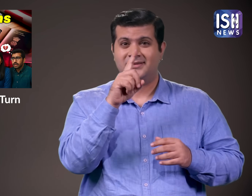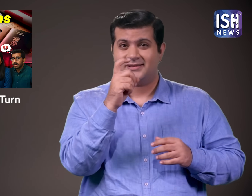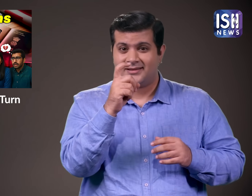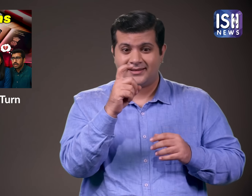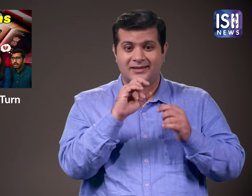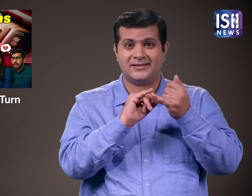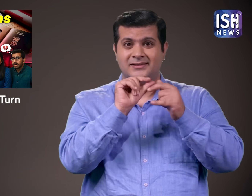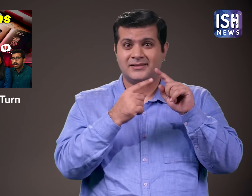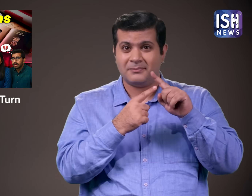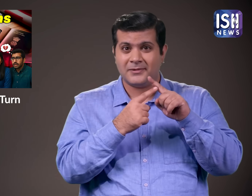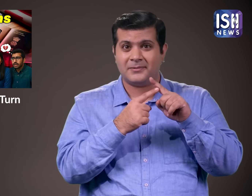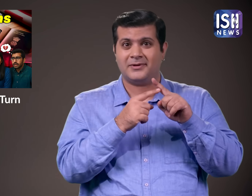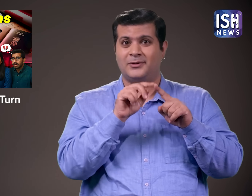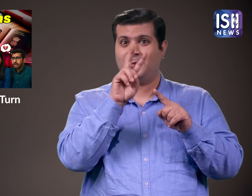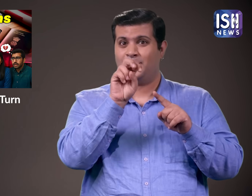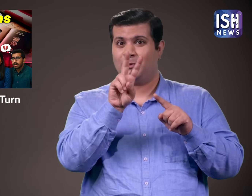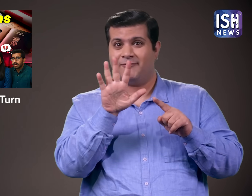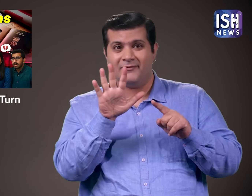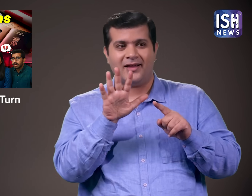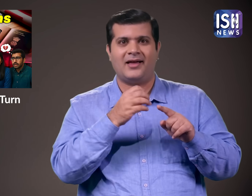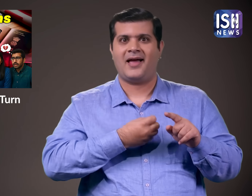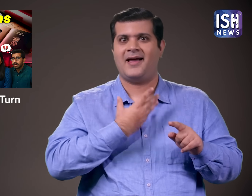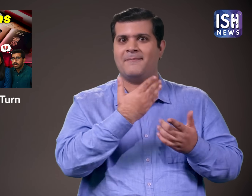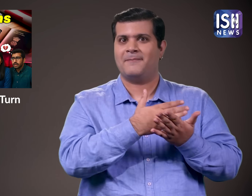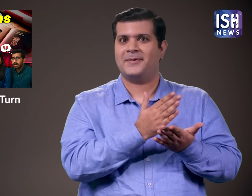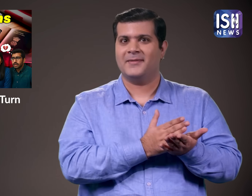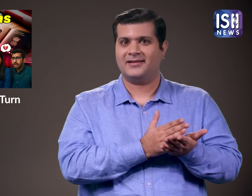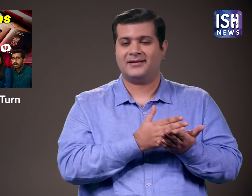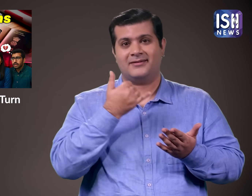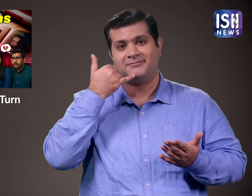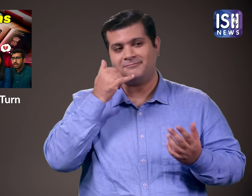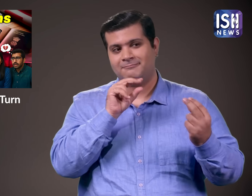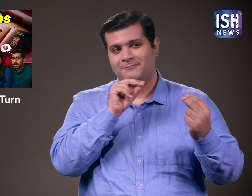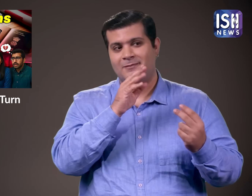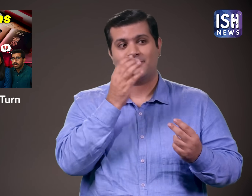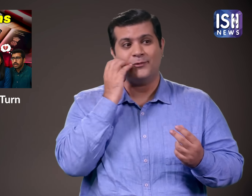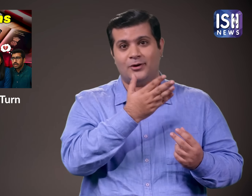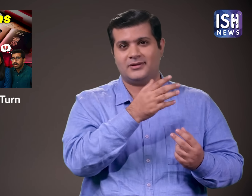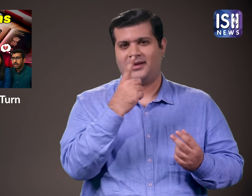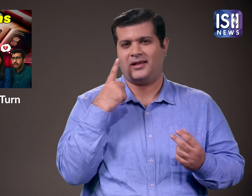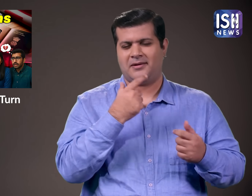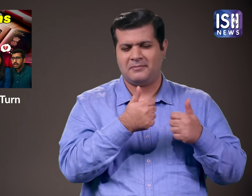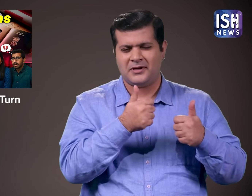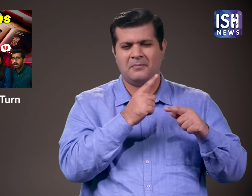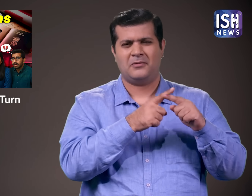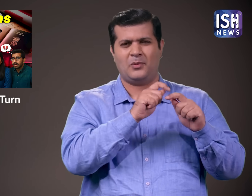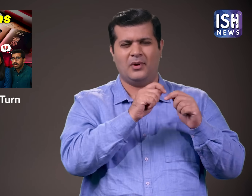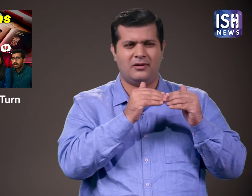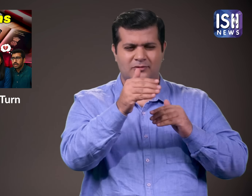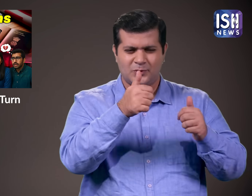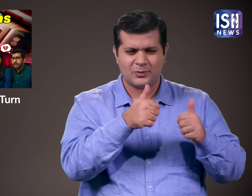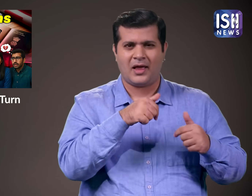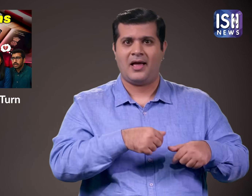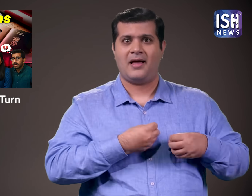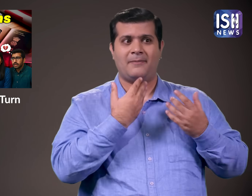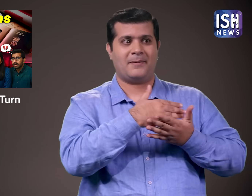that on 17 September 2025, he wished PM Modi a happy birthday, praising his leadership.